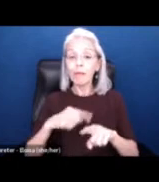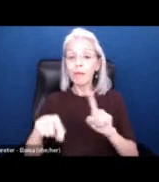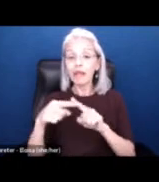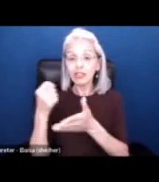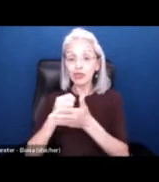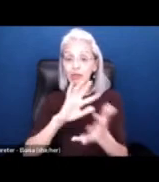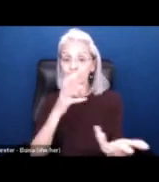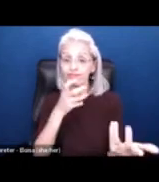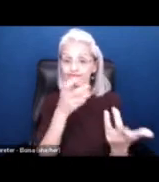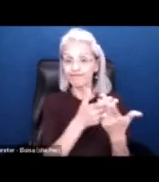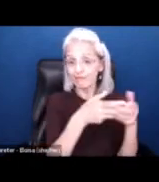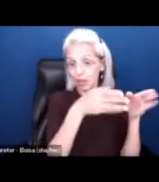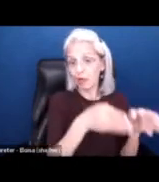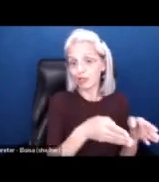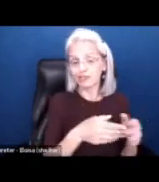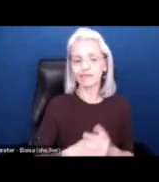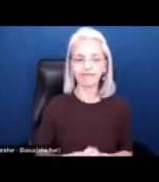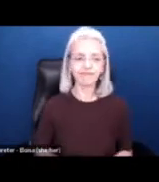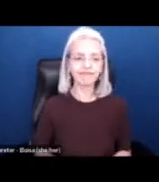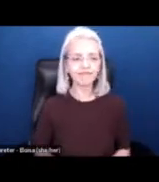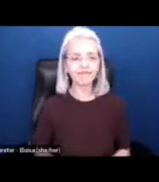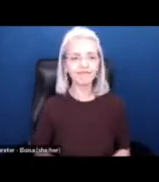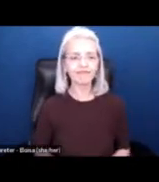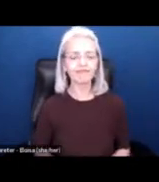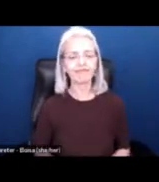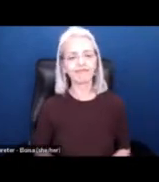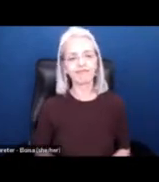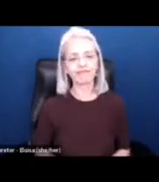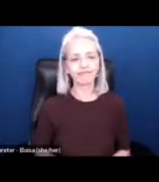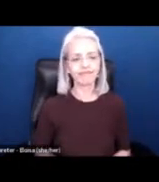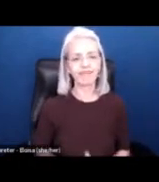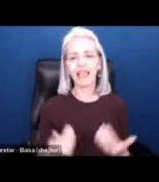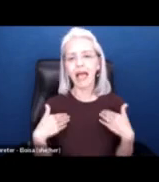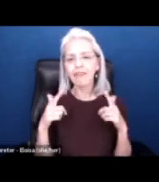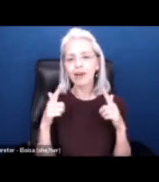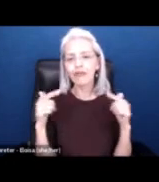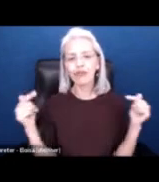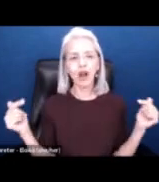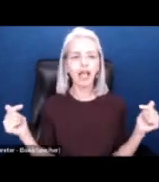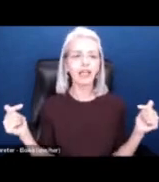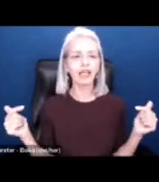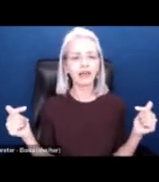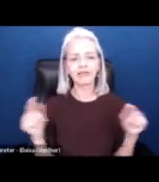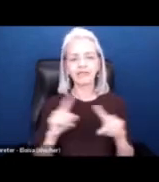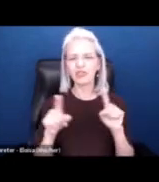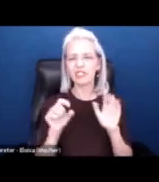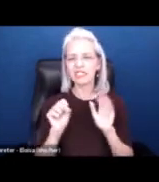person needs. There are a variety of symptoms, you know, I